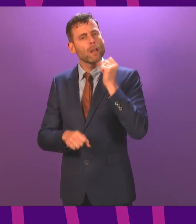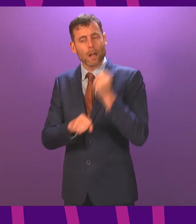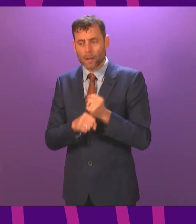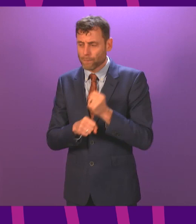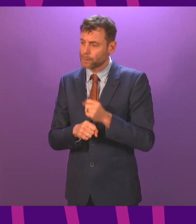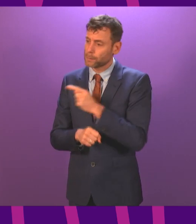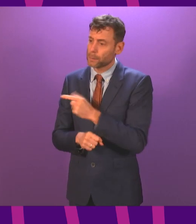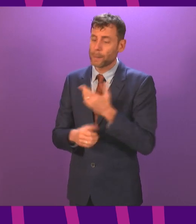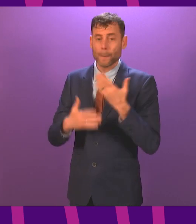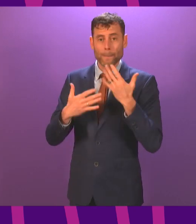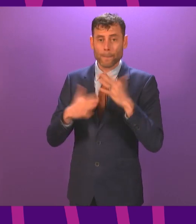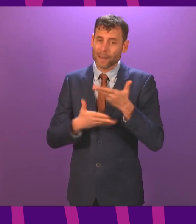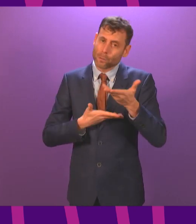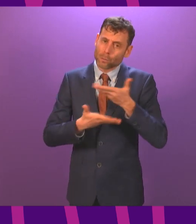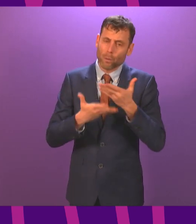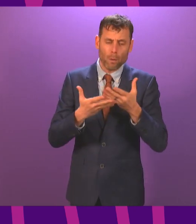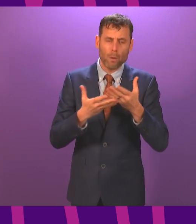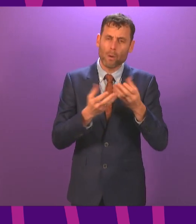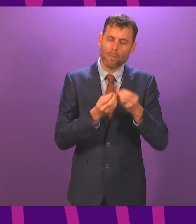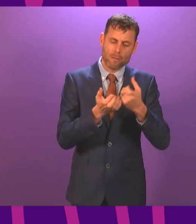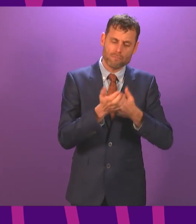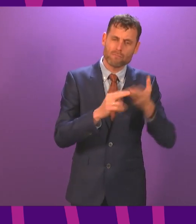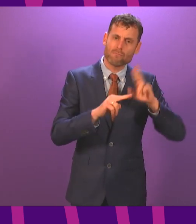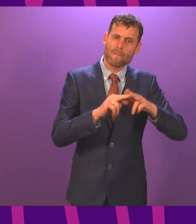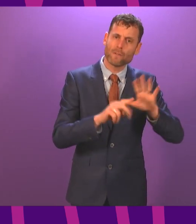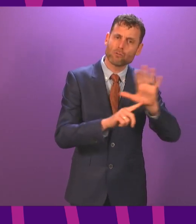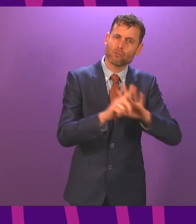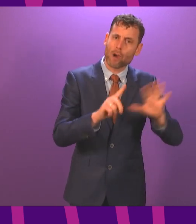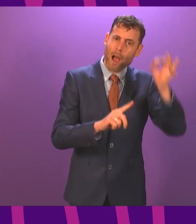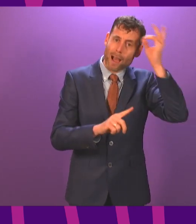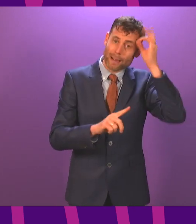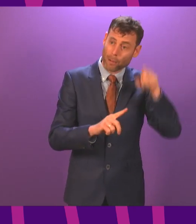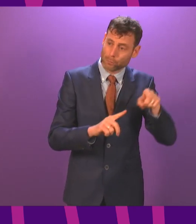had with local authorities such as Renfrewshire Council about the mechanisms for coming out